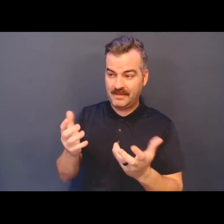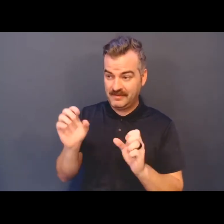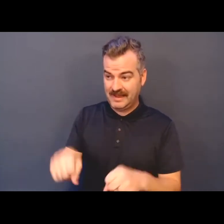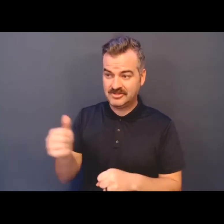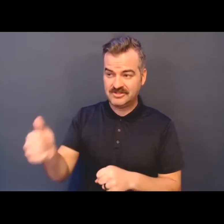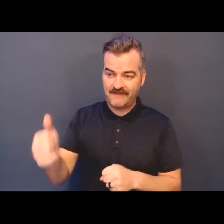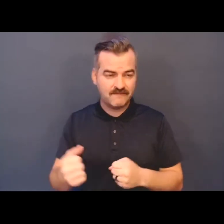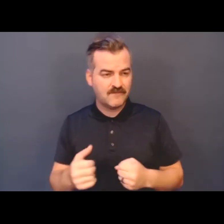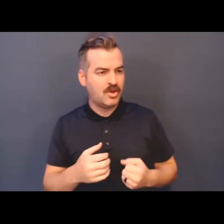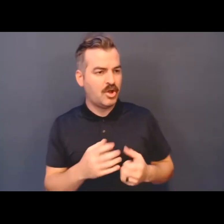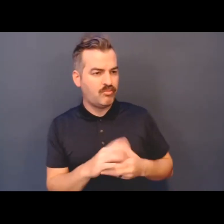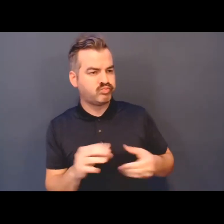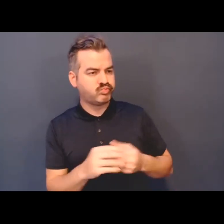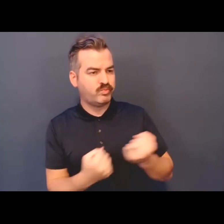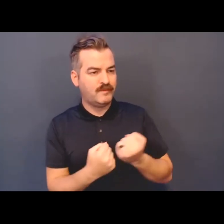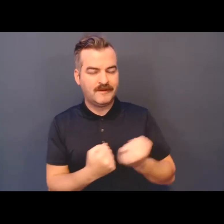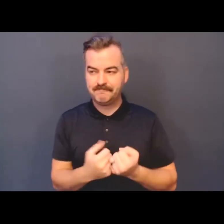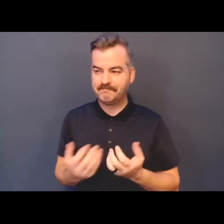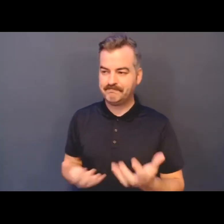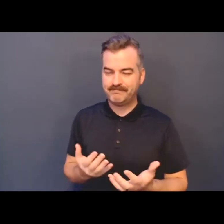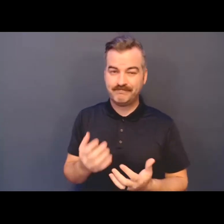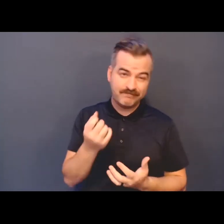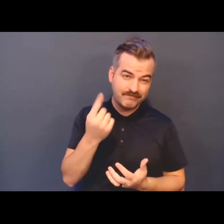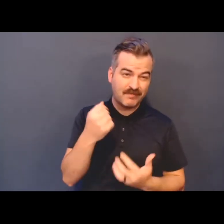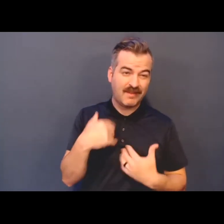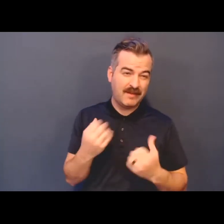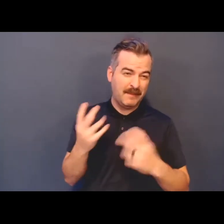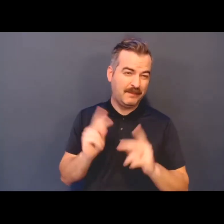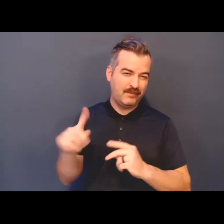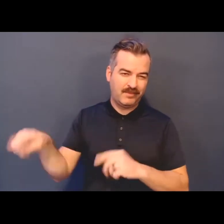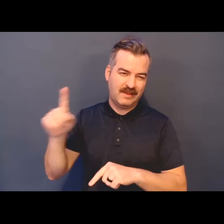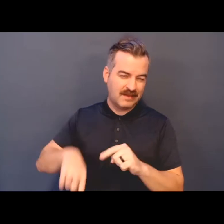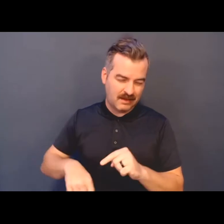15:10:07 Of course there are many types of patients who cannot self advocate, children,